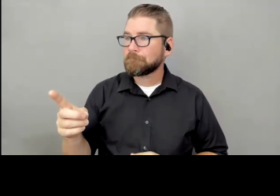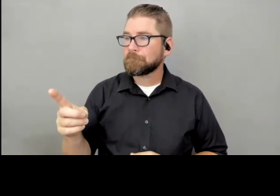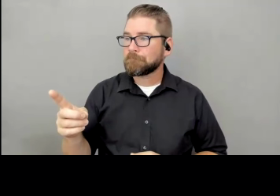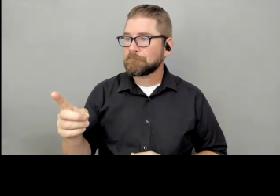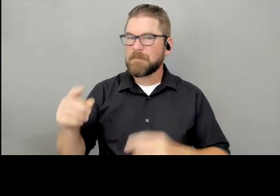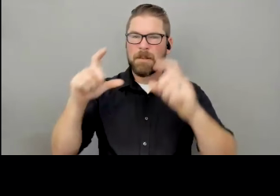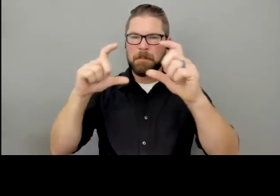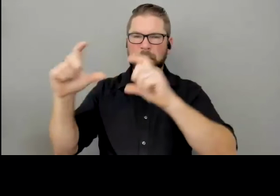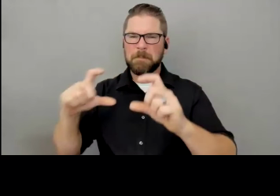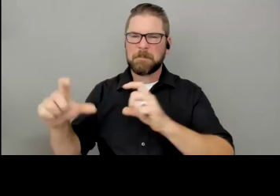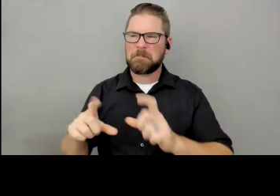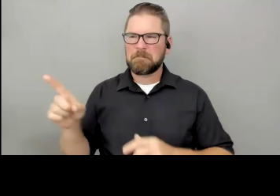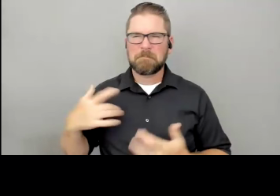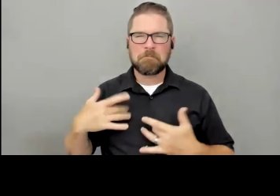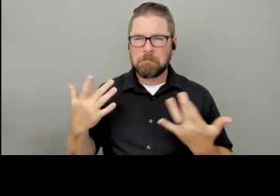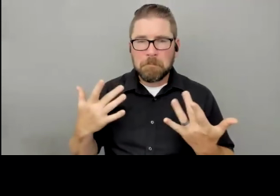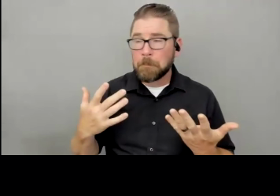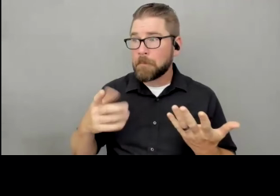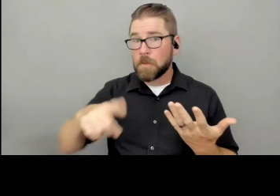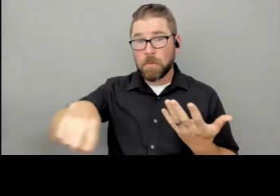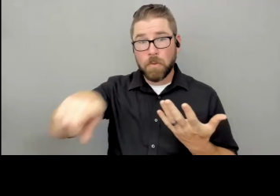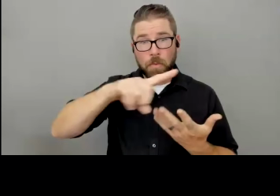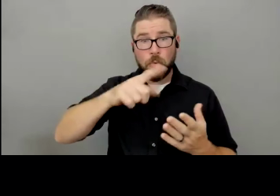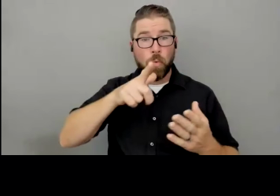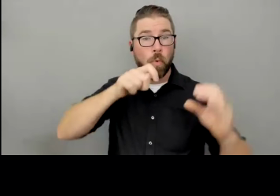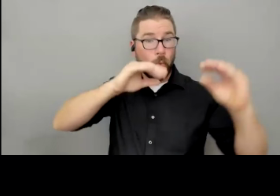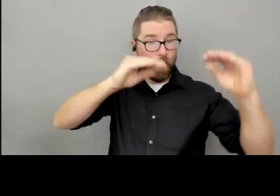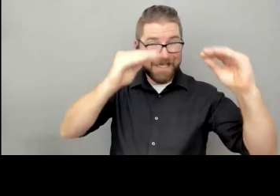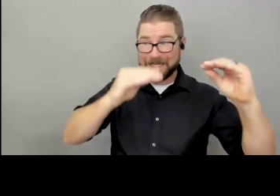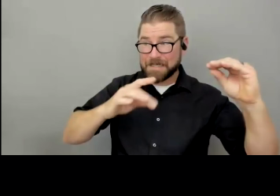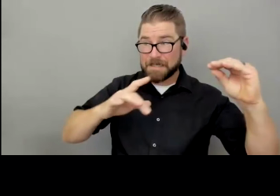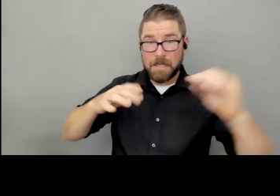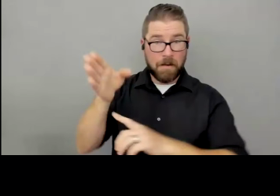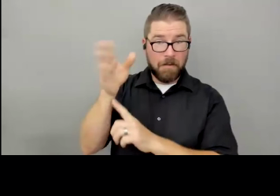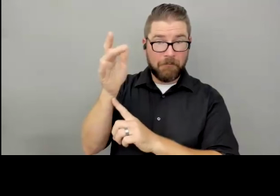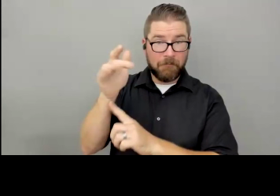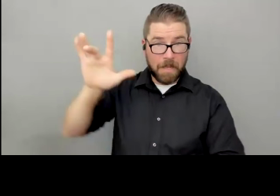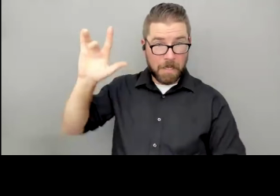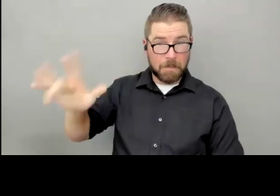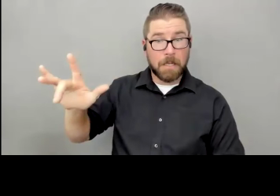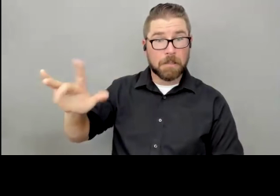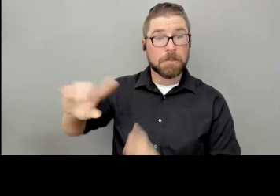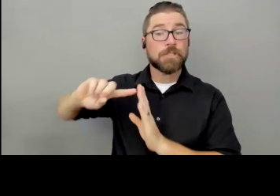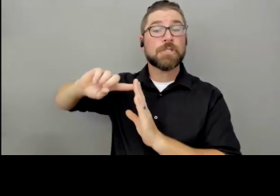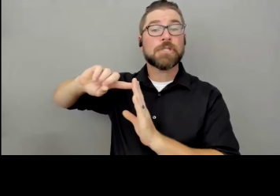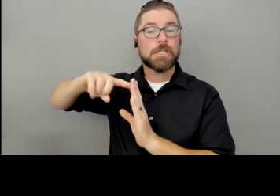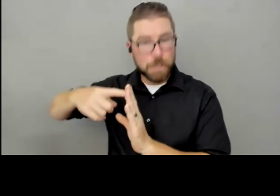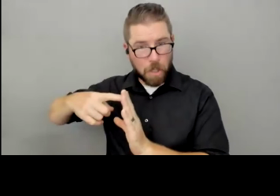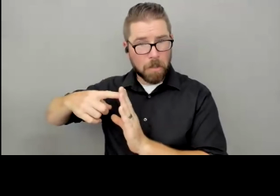those of you in the instructional side, when you open that flag, you started. It goes to, it depends on which type of flag.